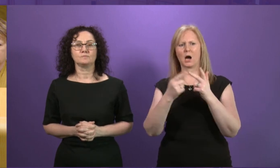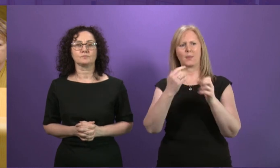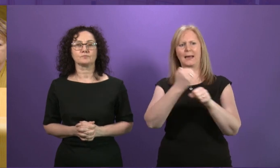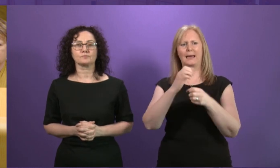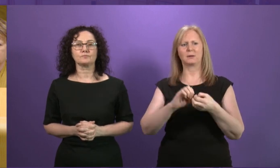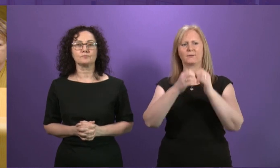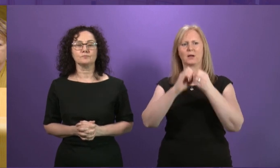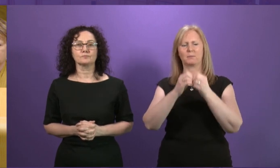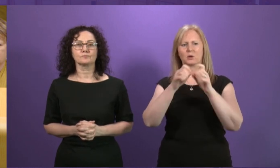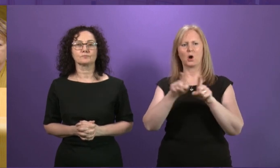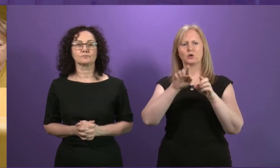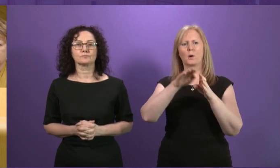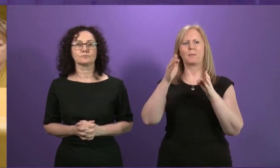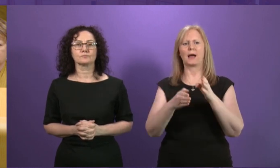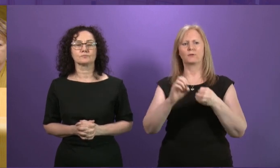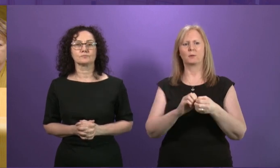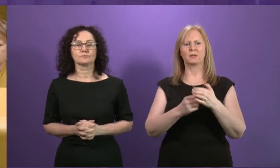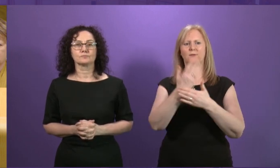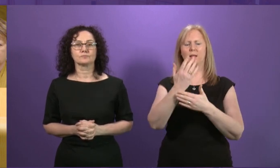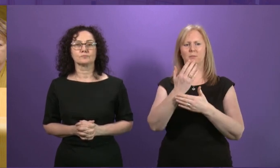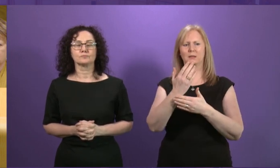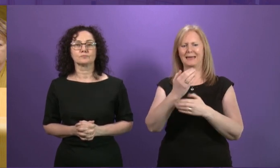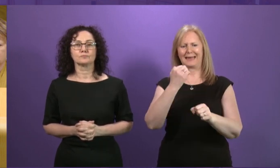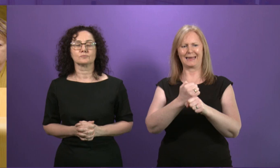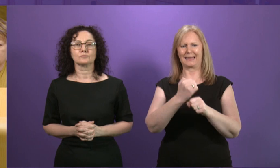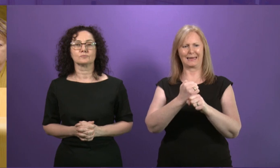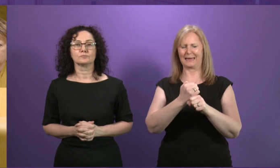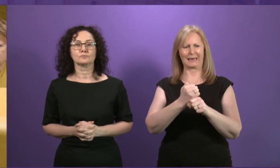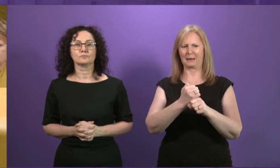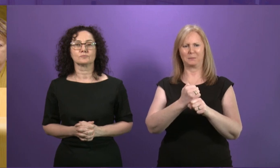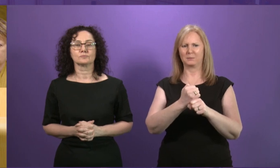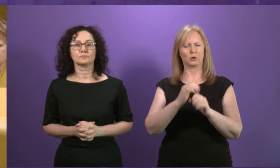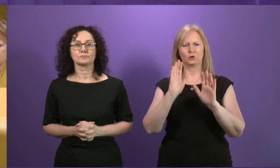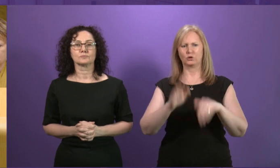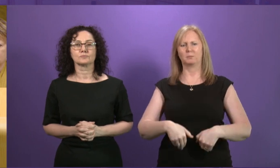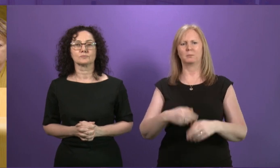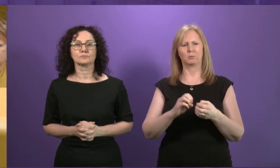and platform providers that such games have no place in our society in this day and age?